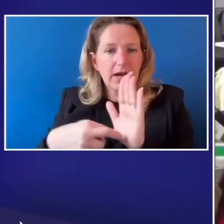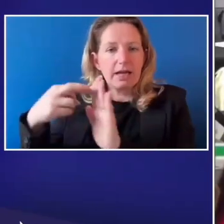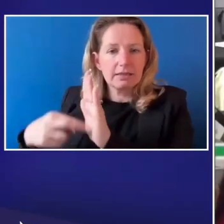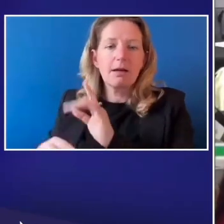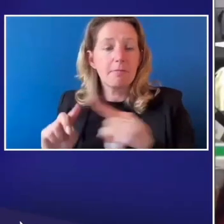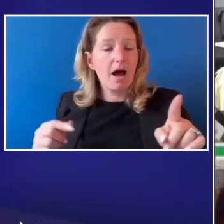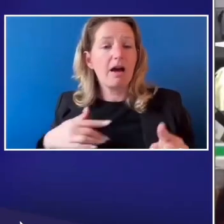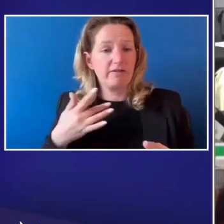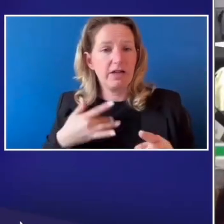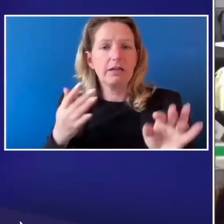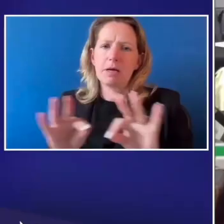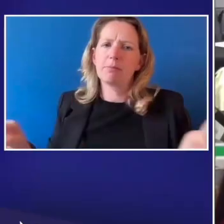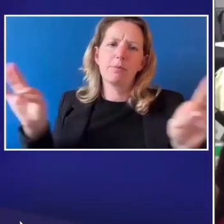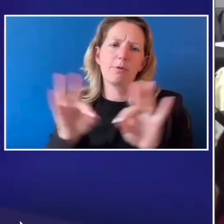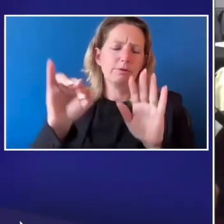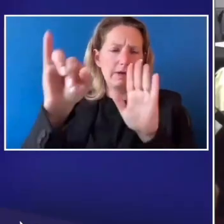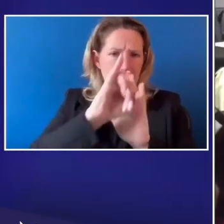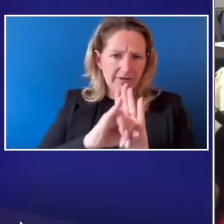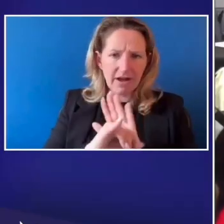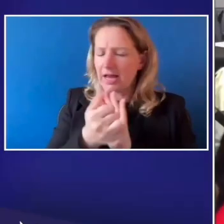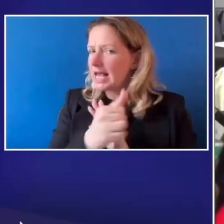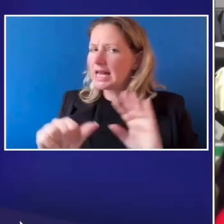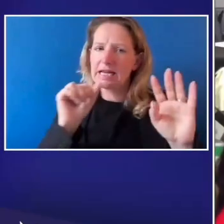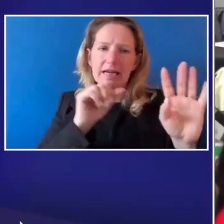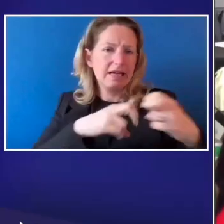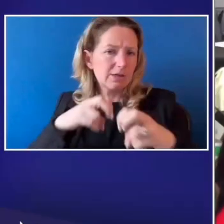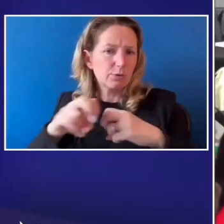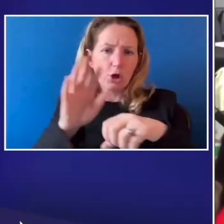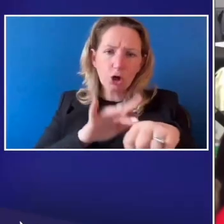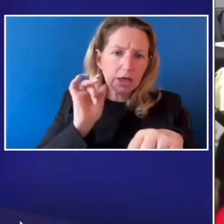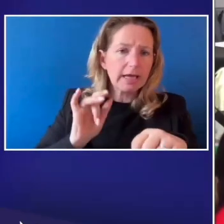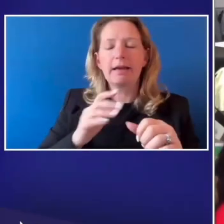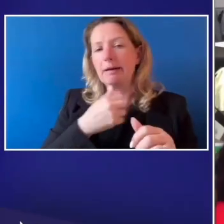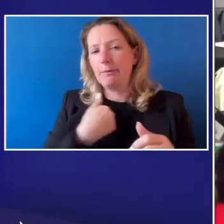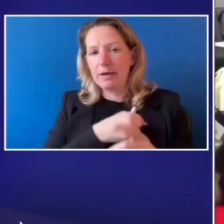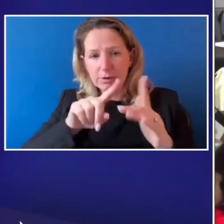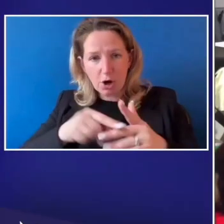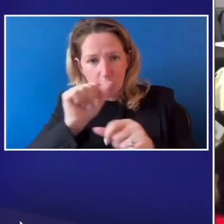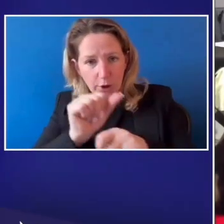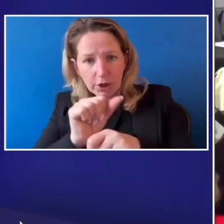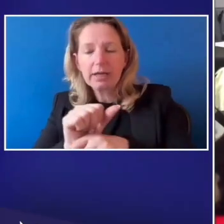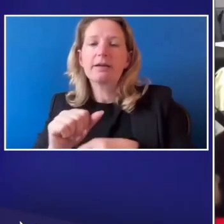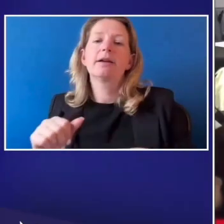gives us a chance to start working on them. Tomorrow we will resume back where we are.